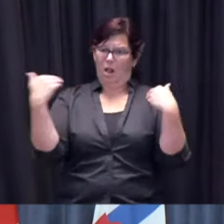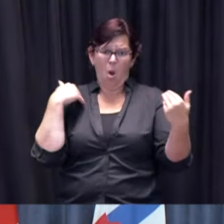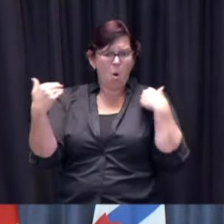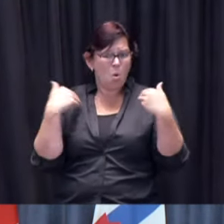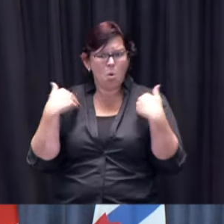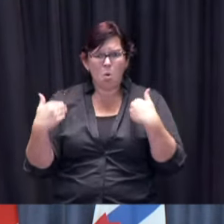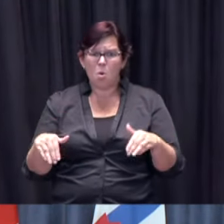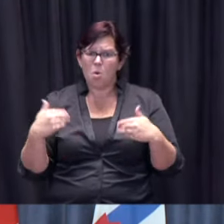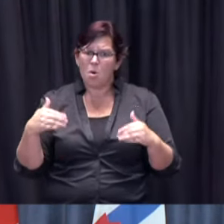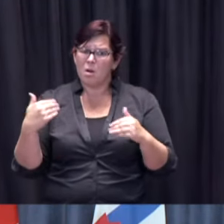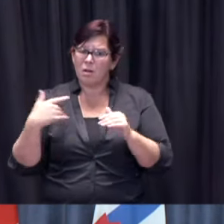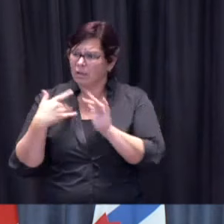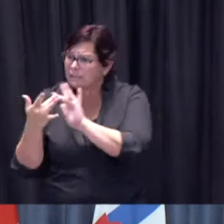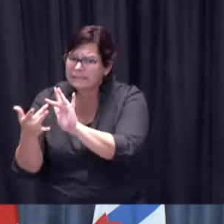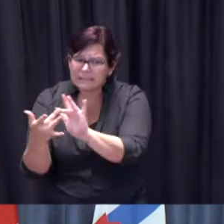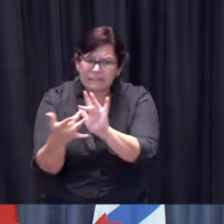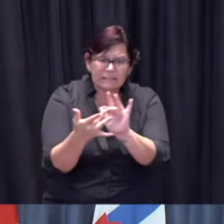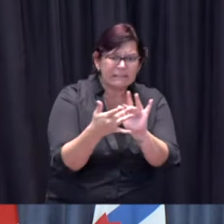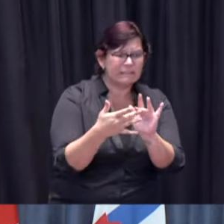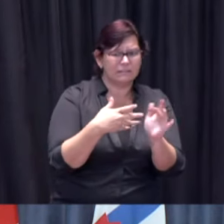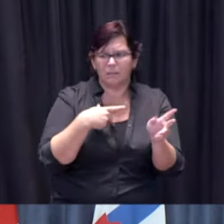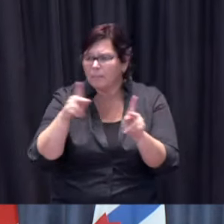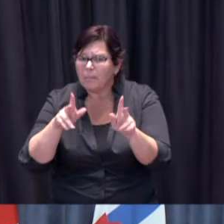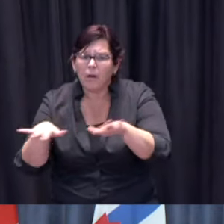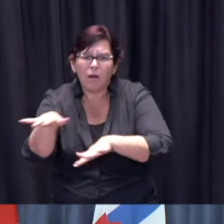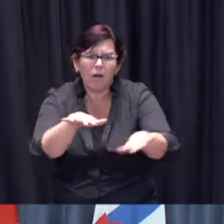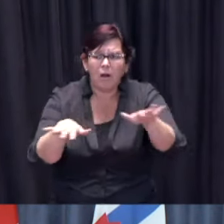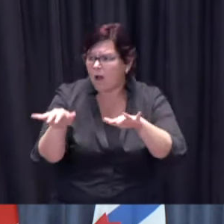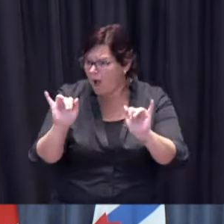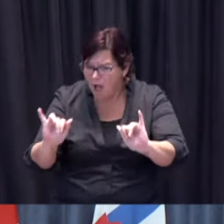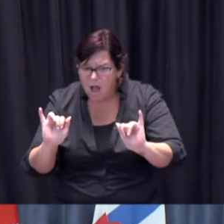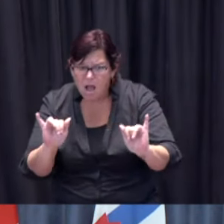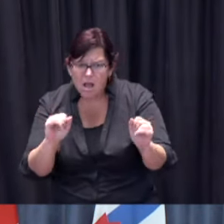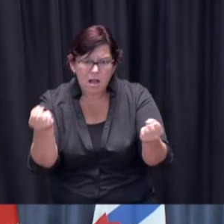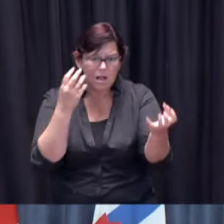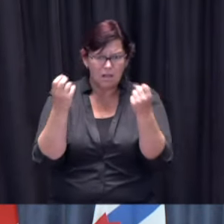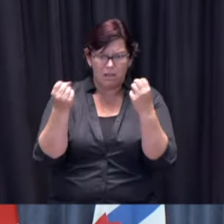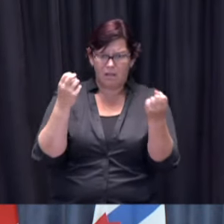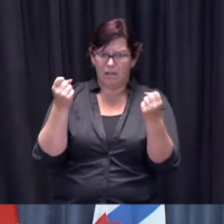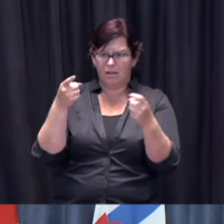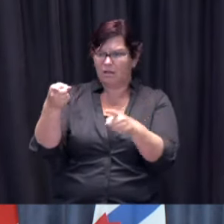from tenants and residents of condos asking for this measure which, again, has